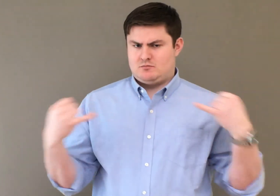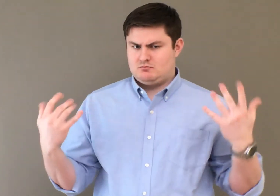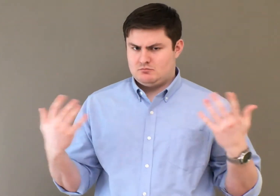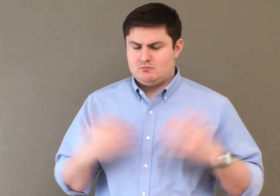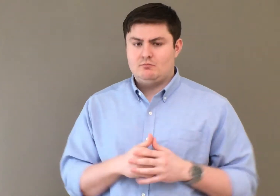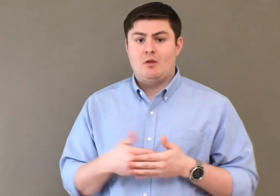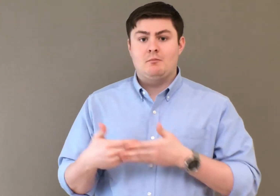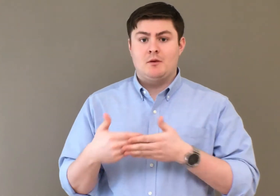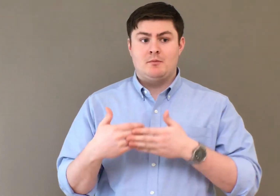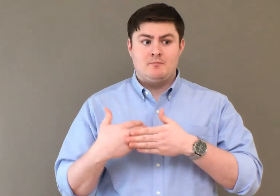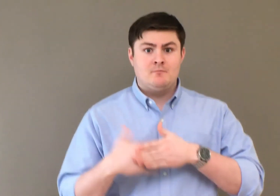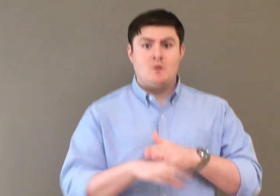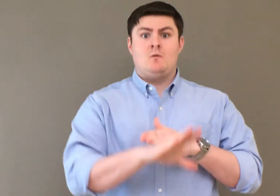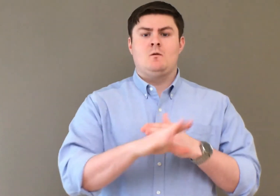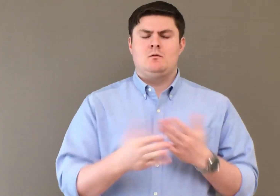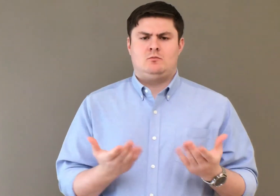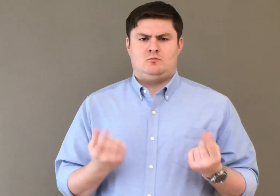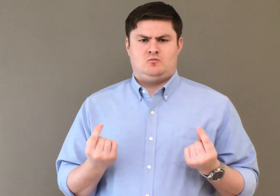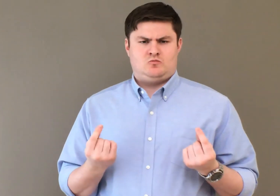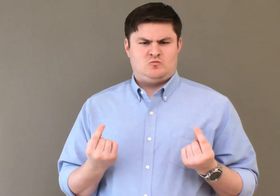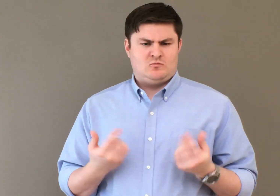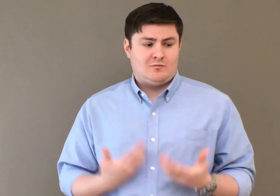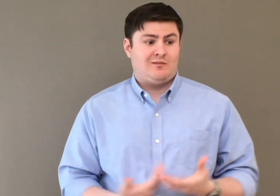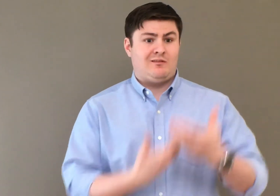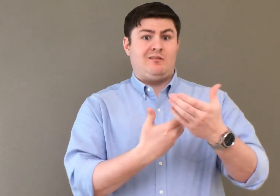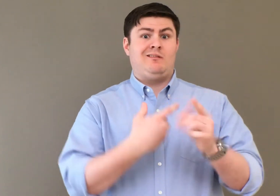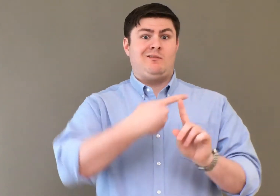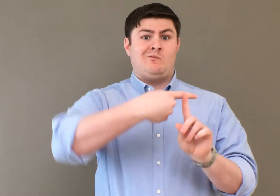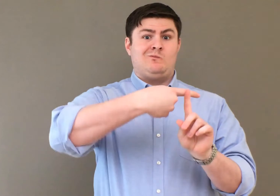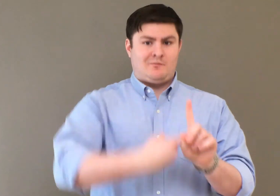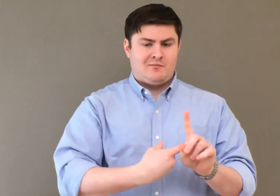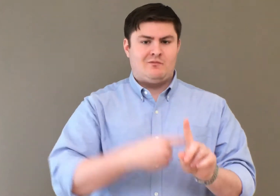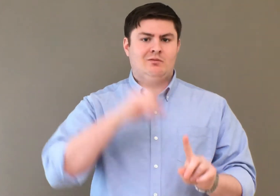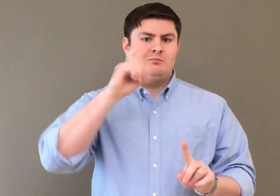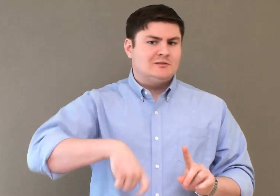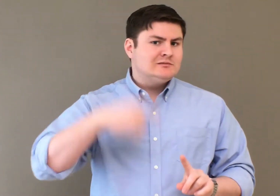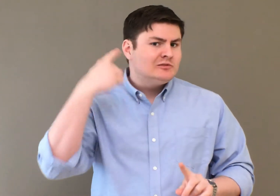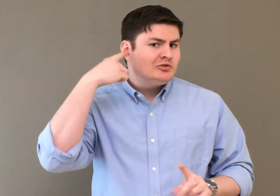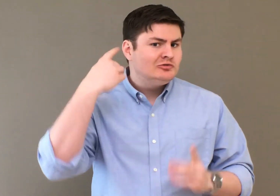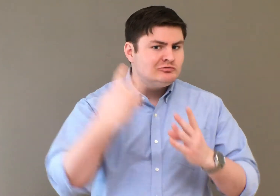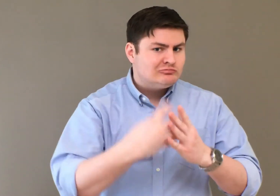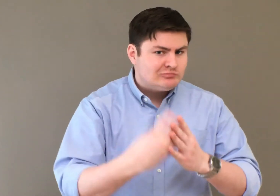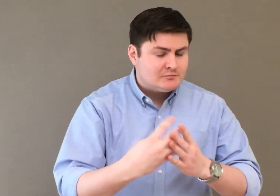time lines. Once a baby is born at 1 month old they must have a hearing screening. If